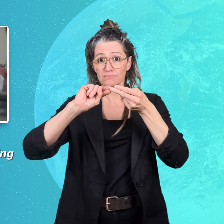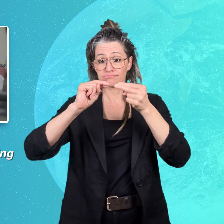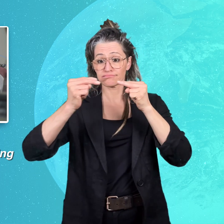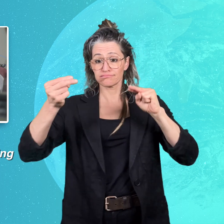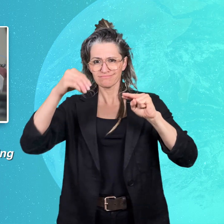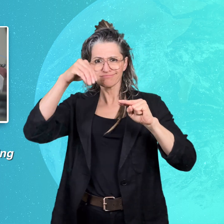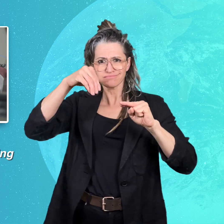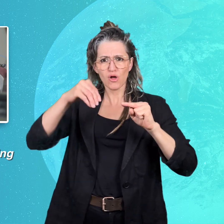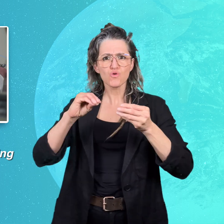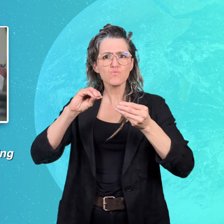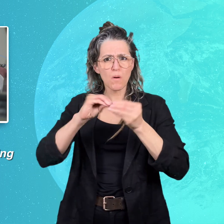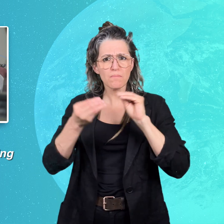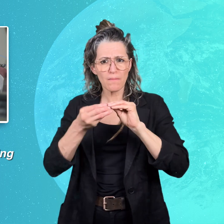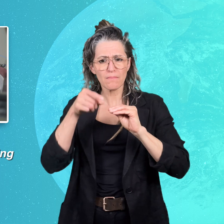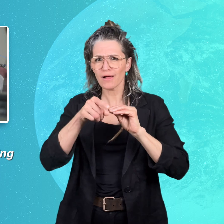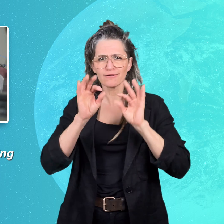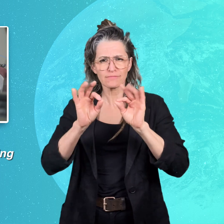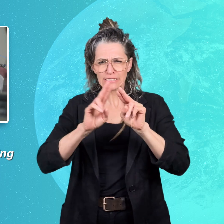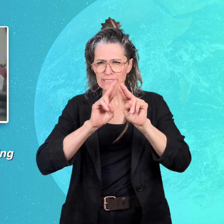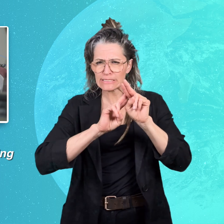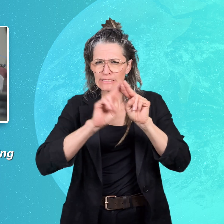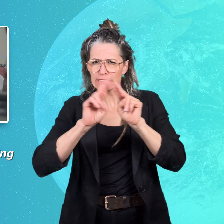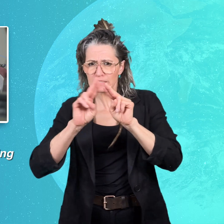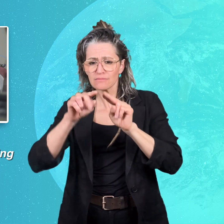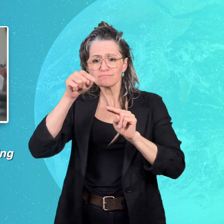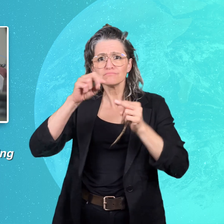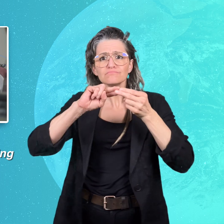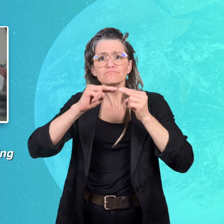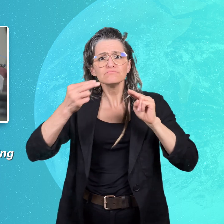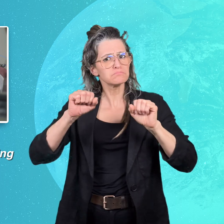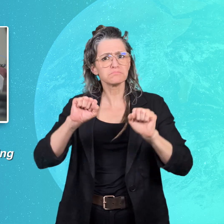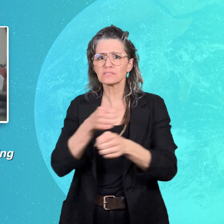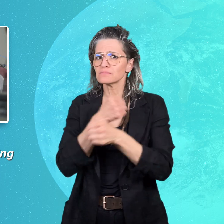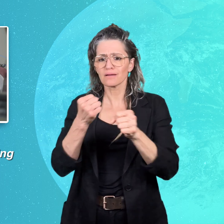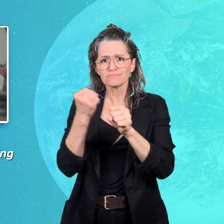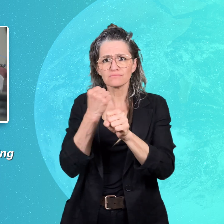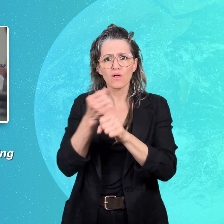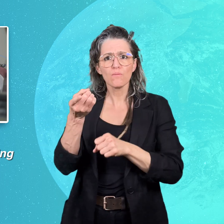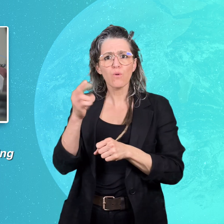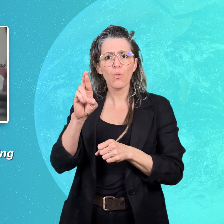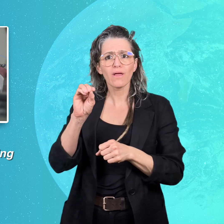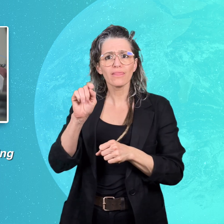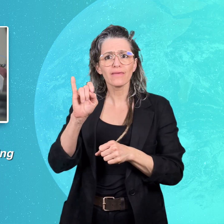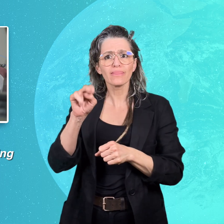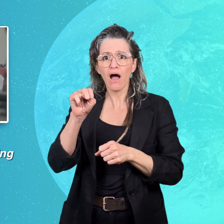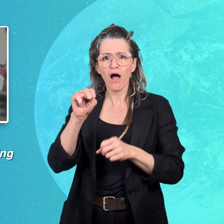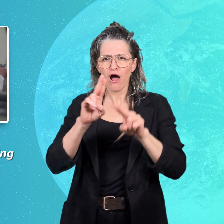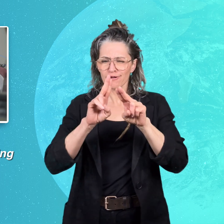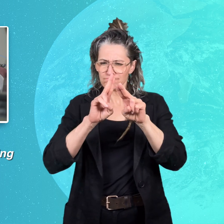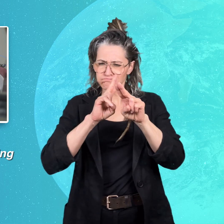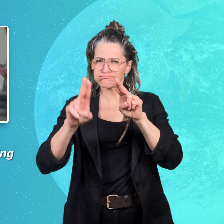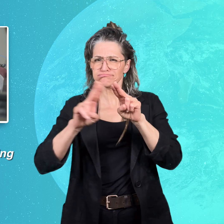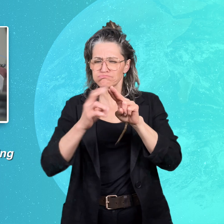where it helps them make the missing protein. This protein